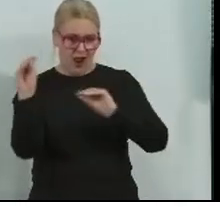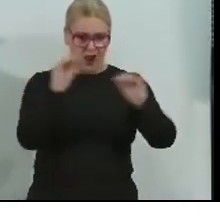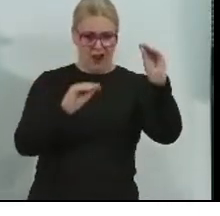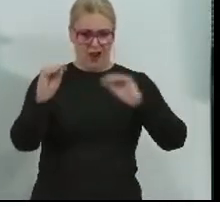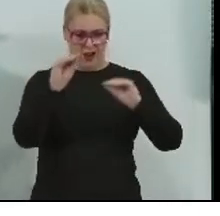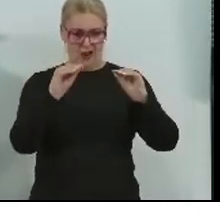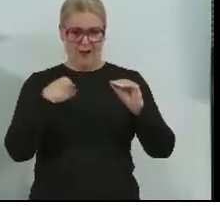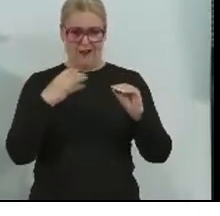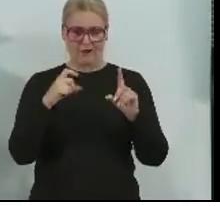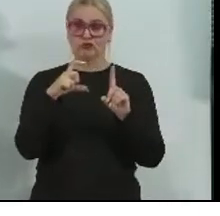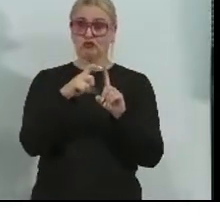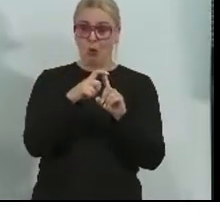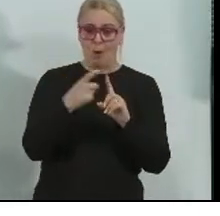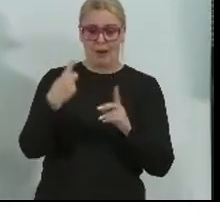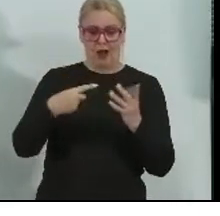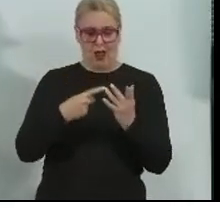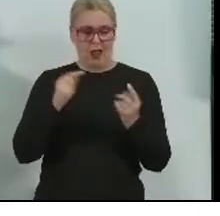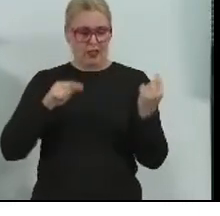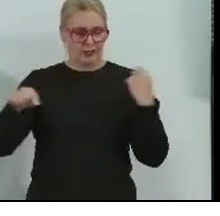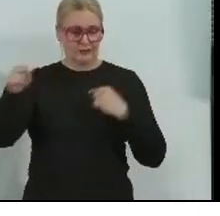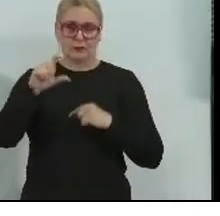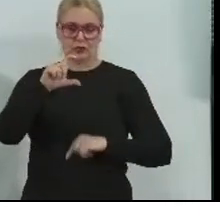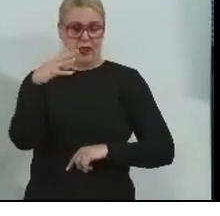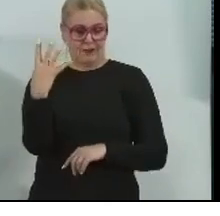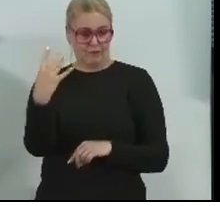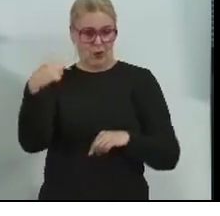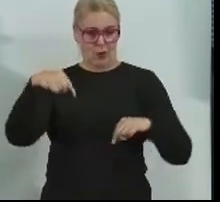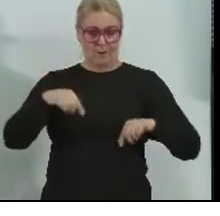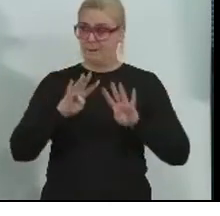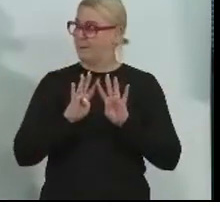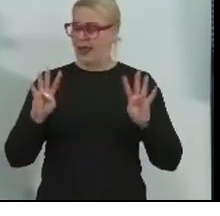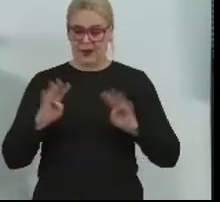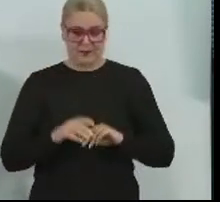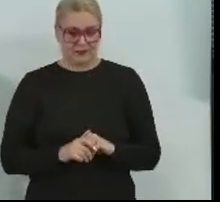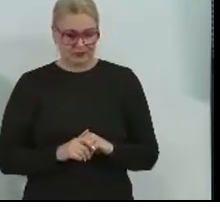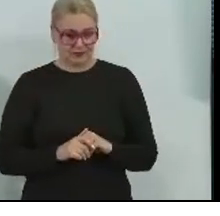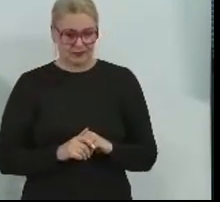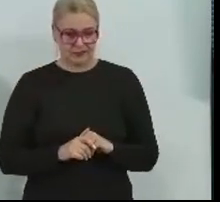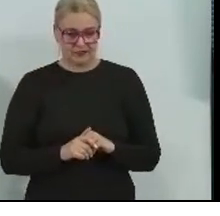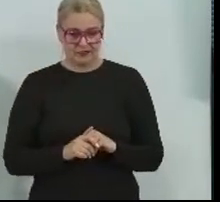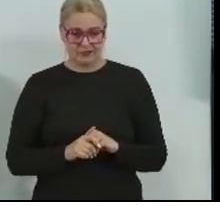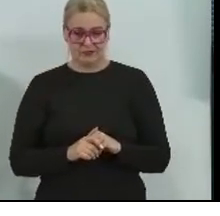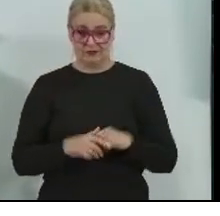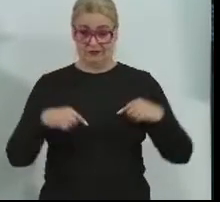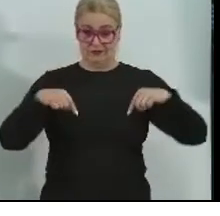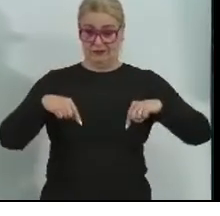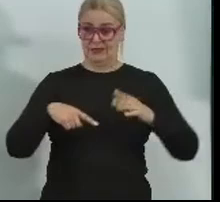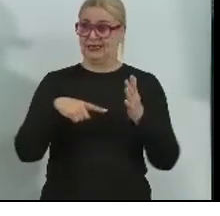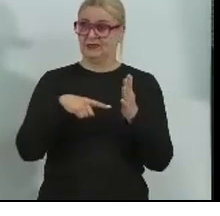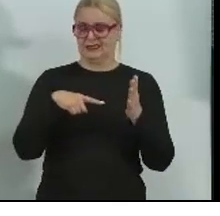And in particular, there's the code of portrayal of disability that there's a tool that Katy mentioned. So there are resources that